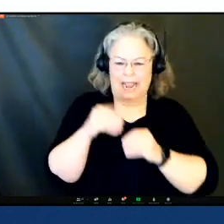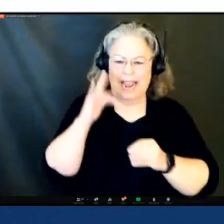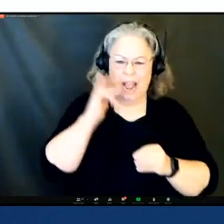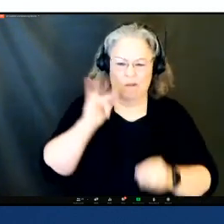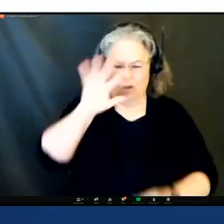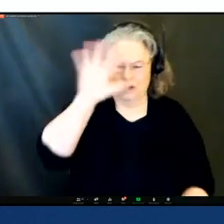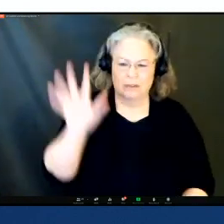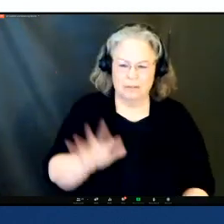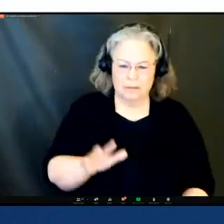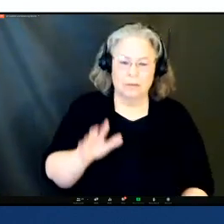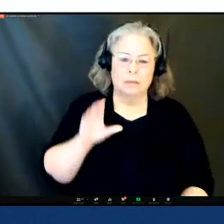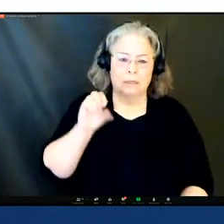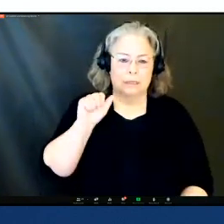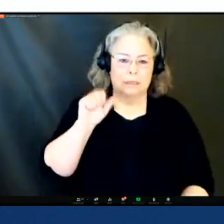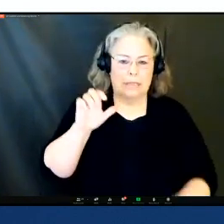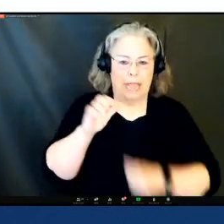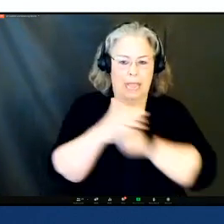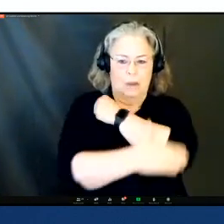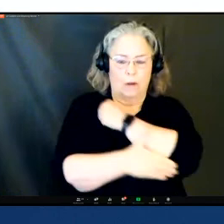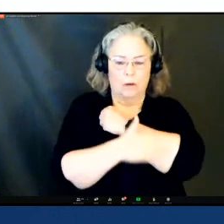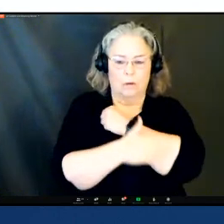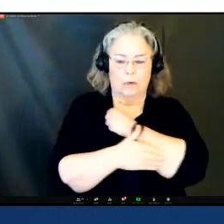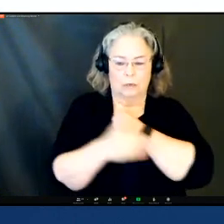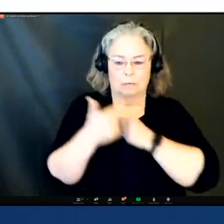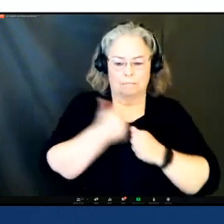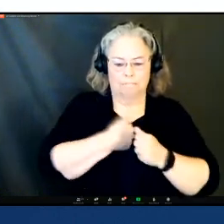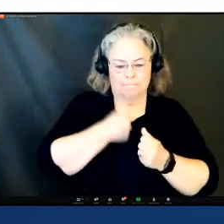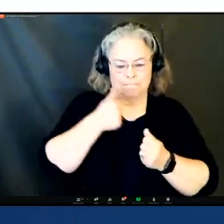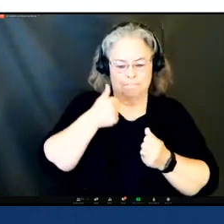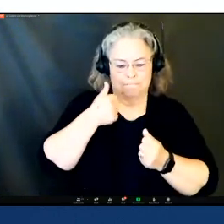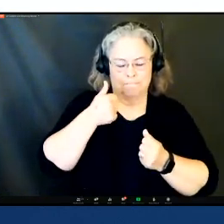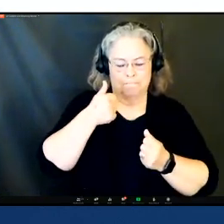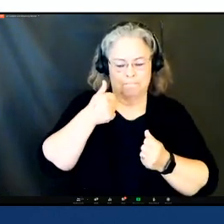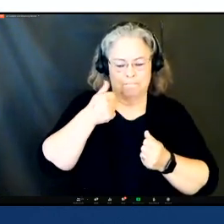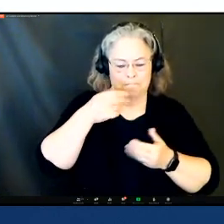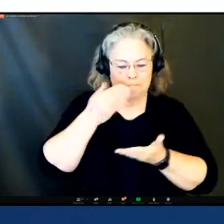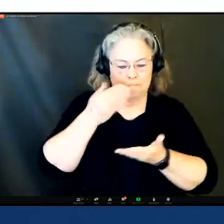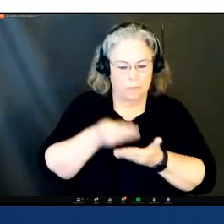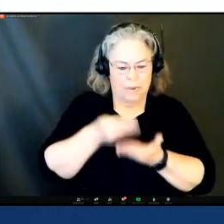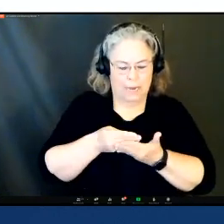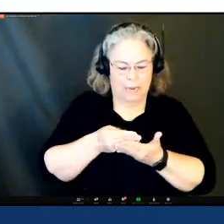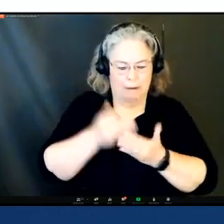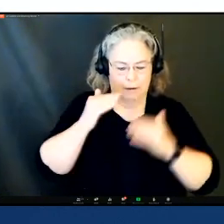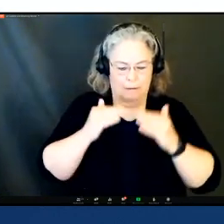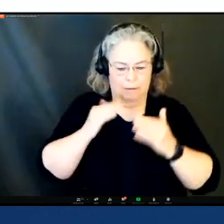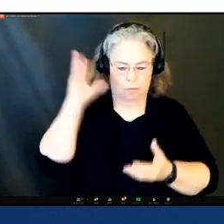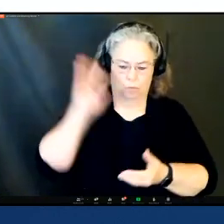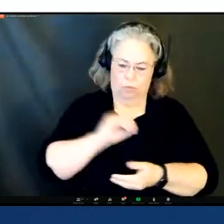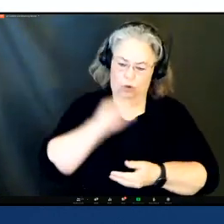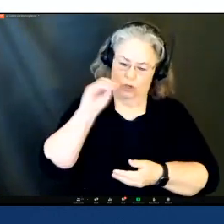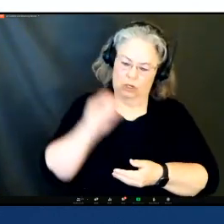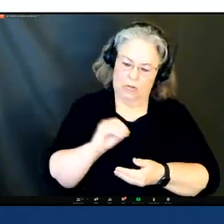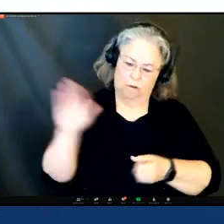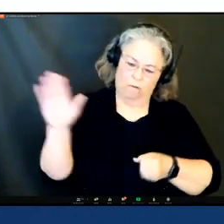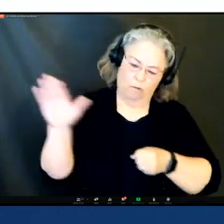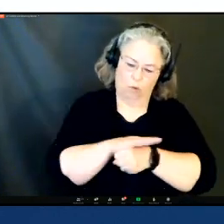Sacramento County's discretionary fund balance as a percentage of total revenue is among the highest.